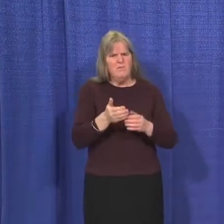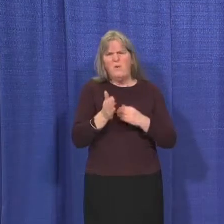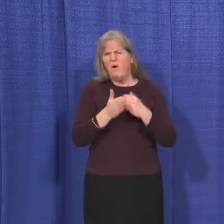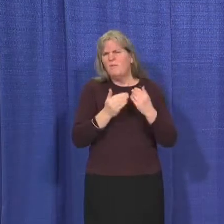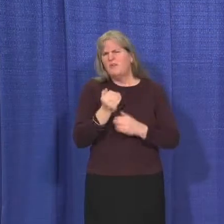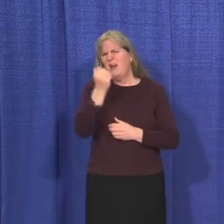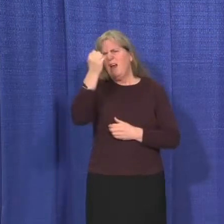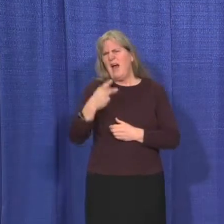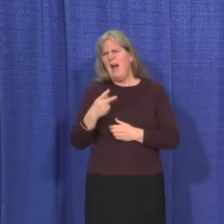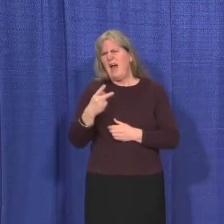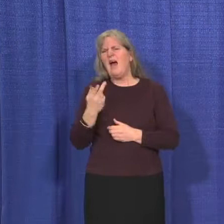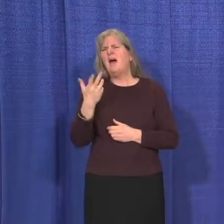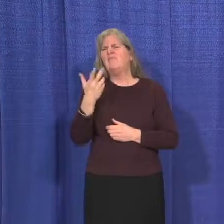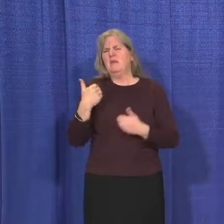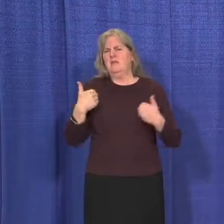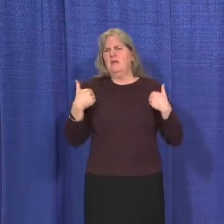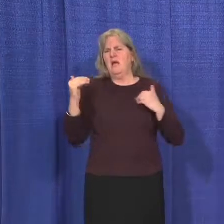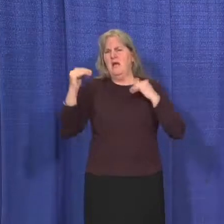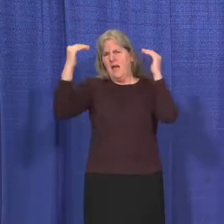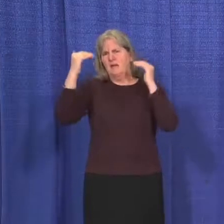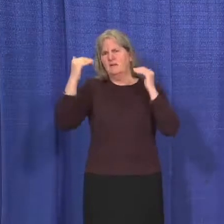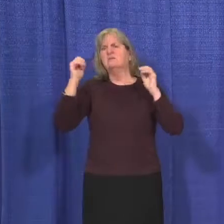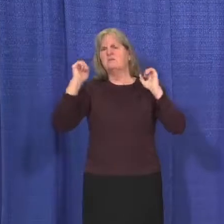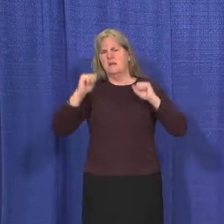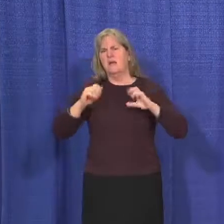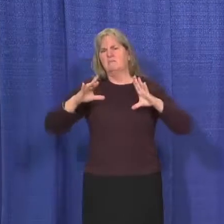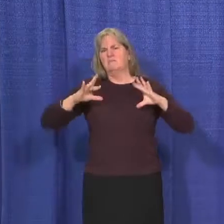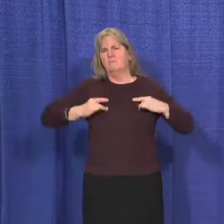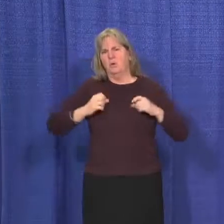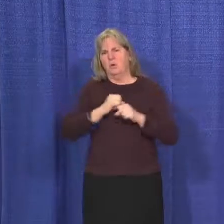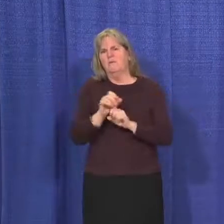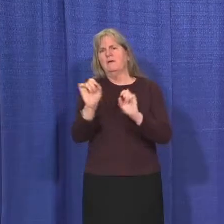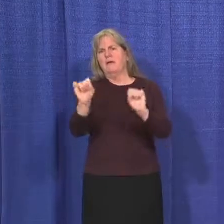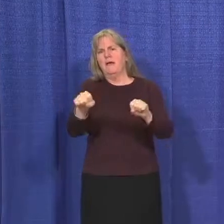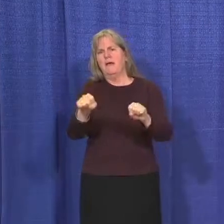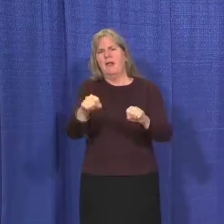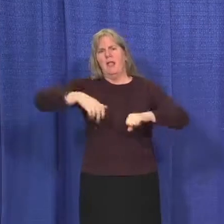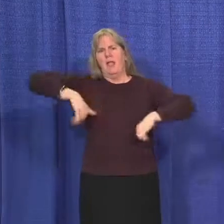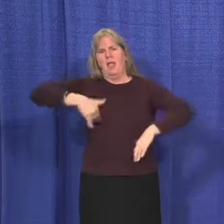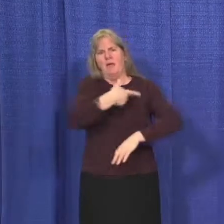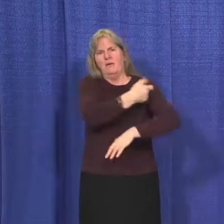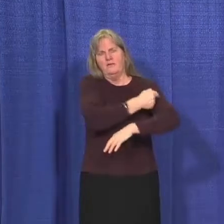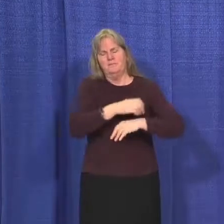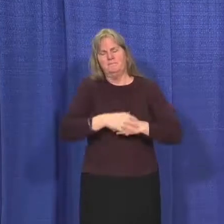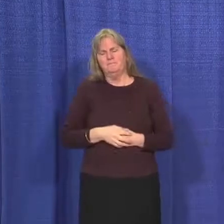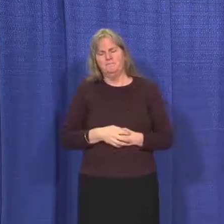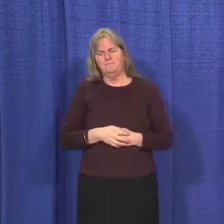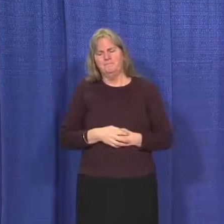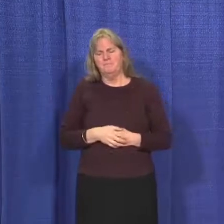half of our younger adults still susceptible. So what do variants of concern